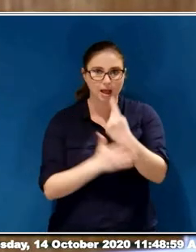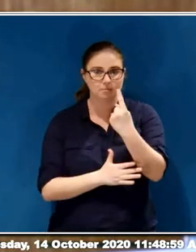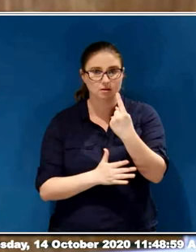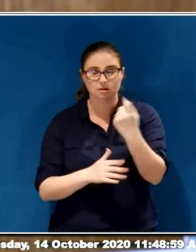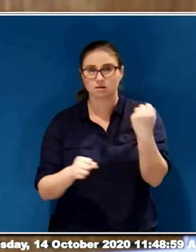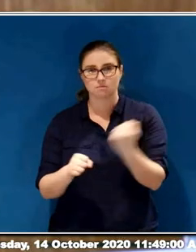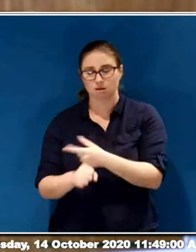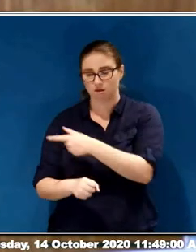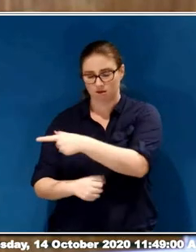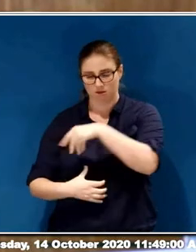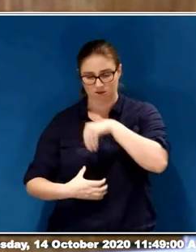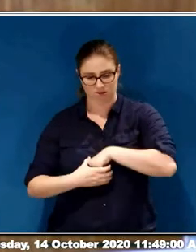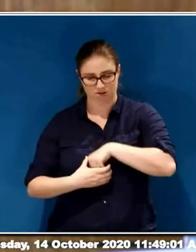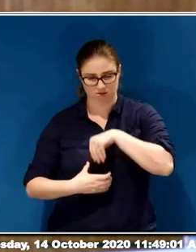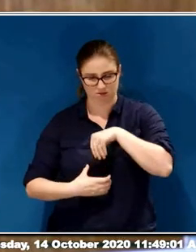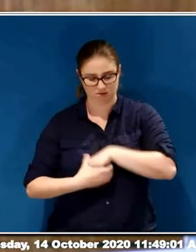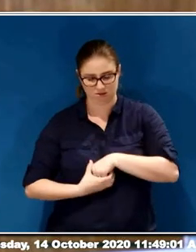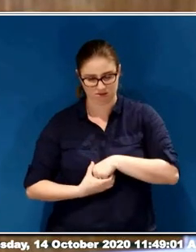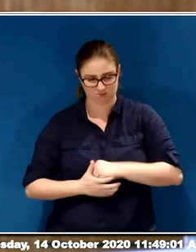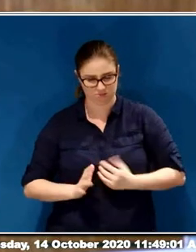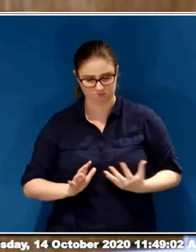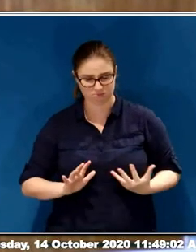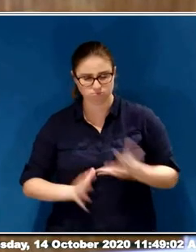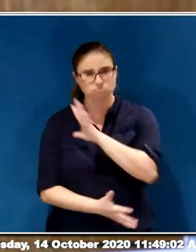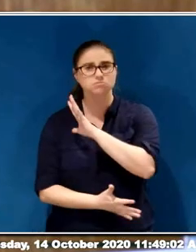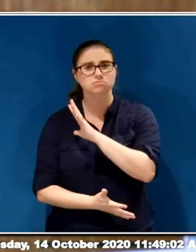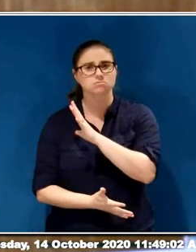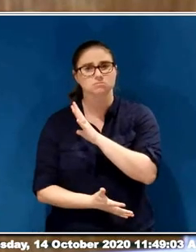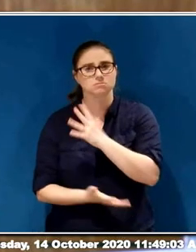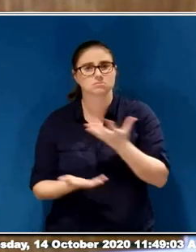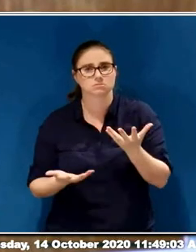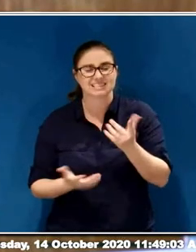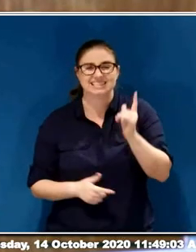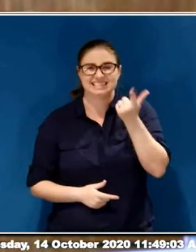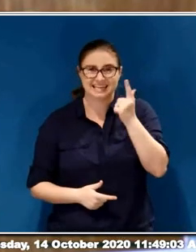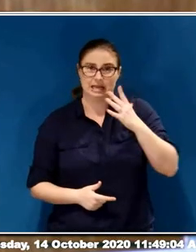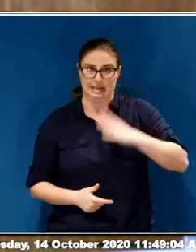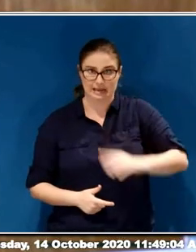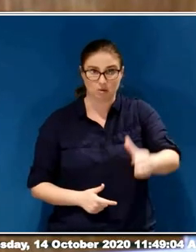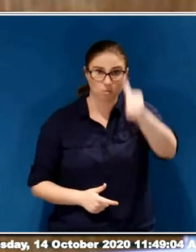I think teachers really need to be aware that the decisions that they make,